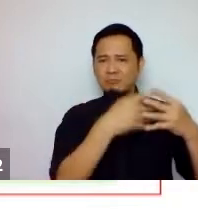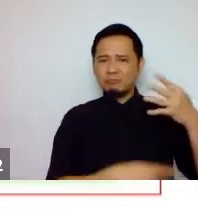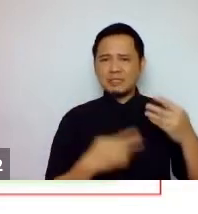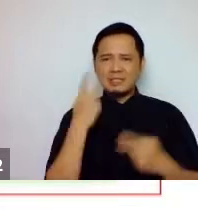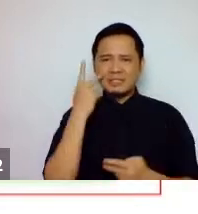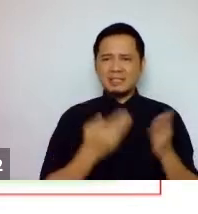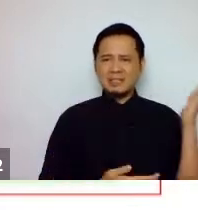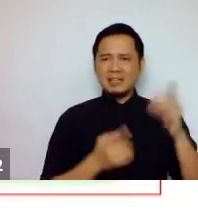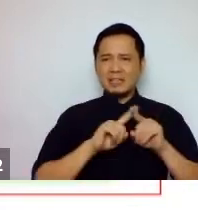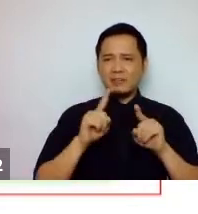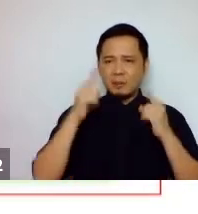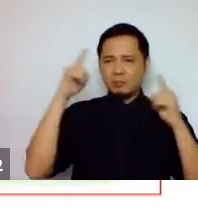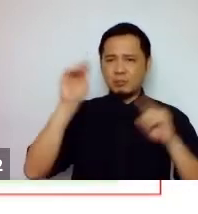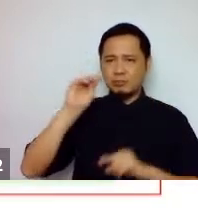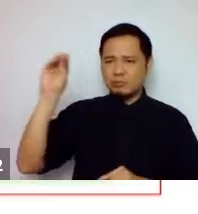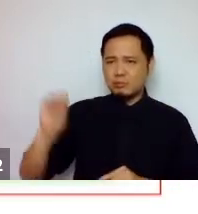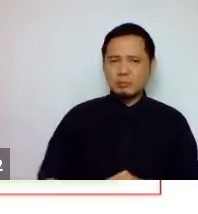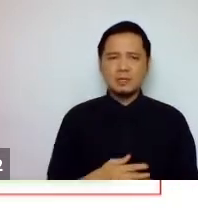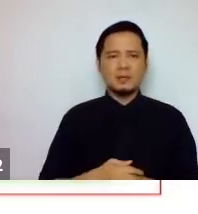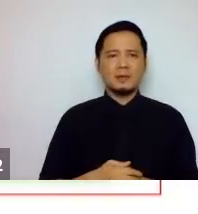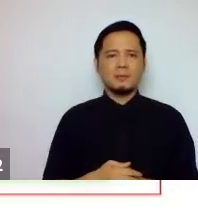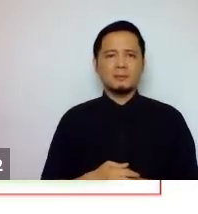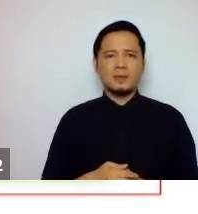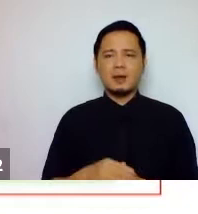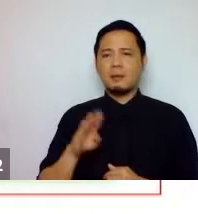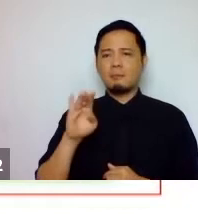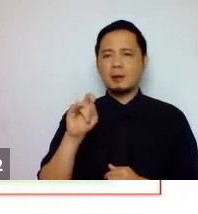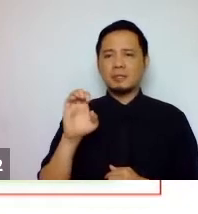Bharat Biotech is on its way at 81%, AstraZeneca ---